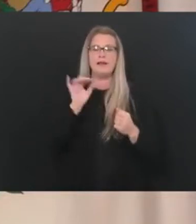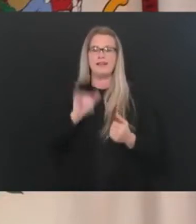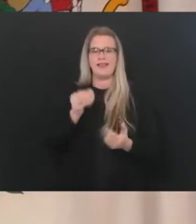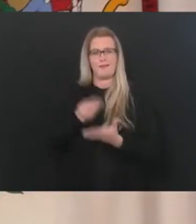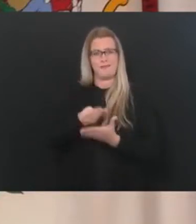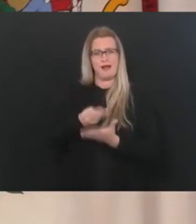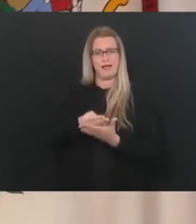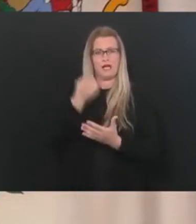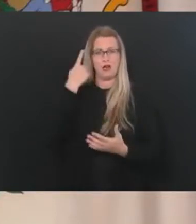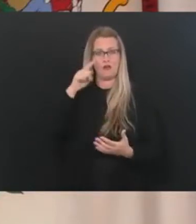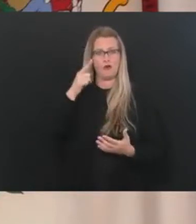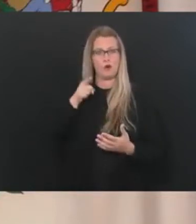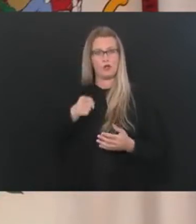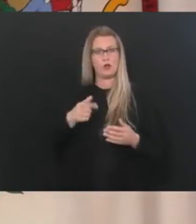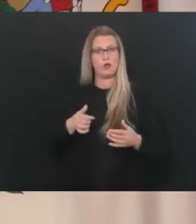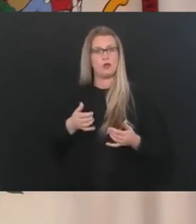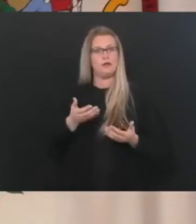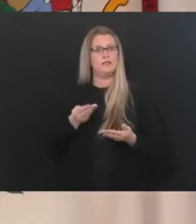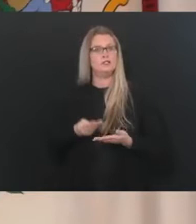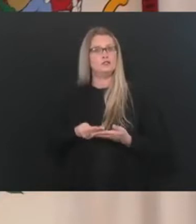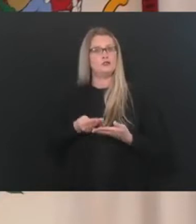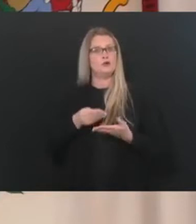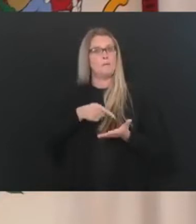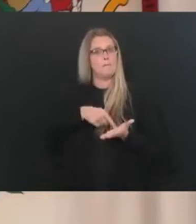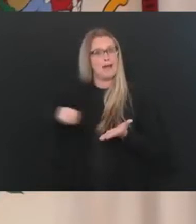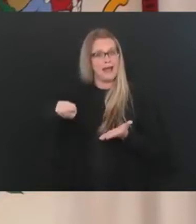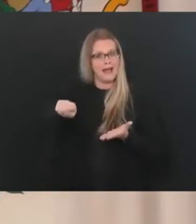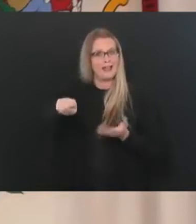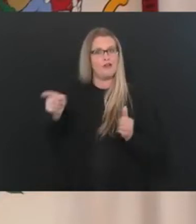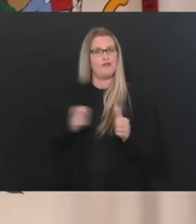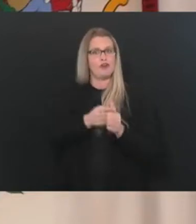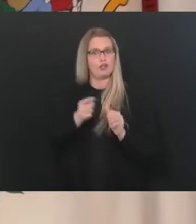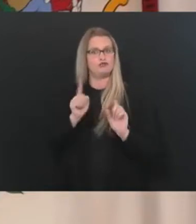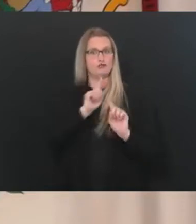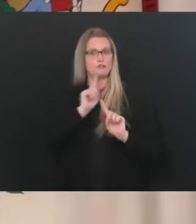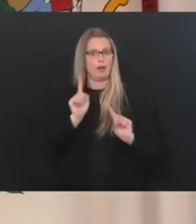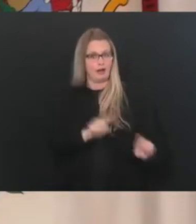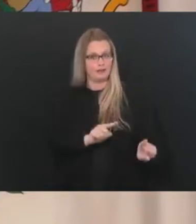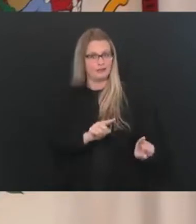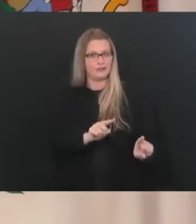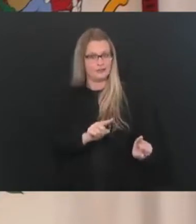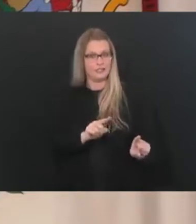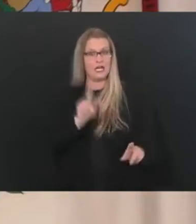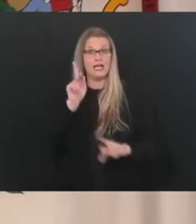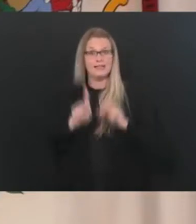BACKFILL YOUR BUDGET OR WHATEVER IT MAY BE. THESE DOLLARS YOU FOR YOU TO